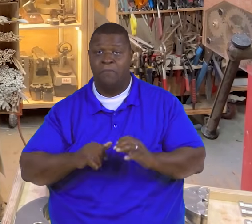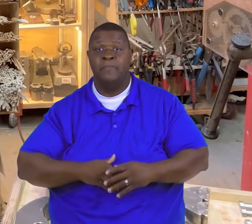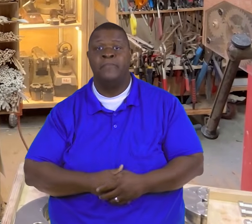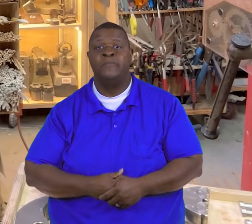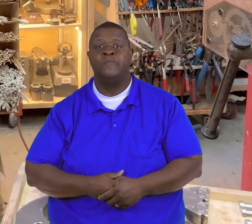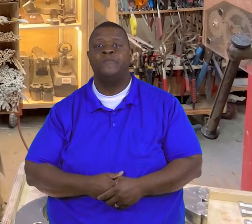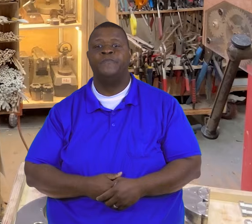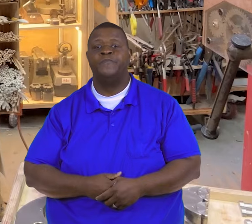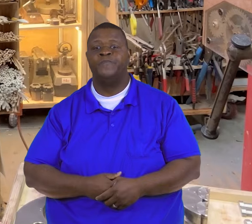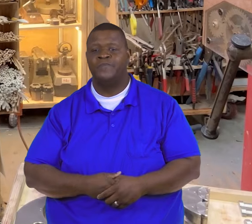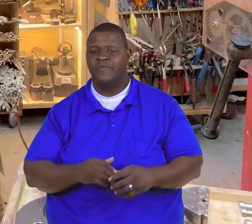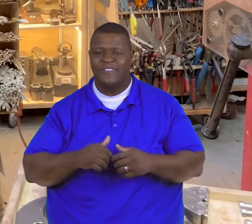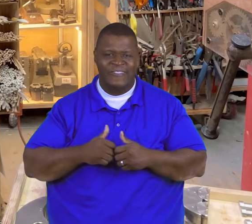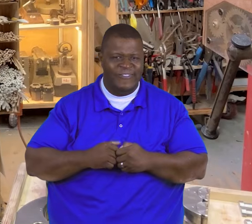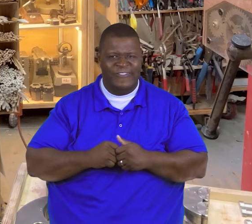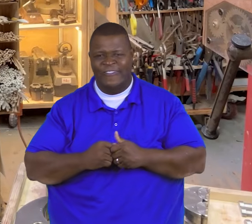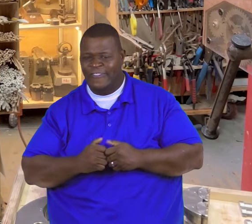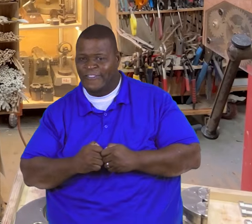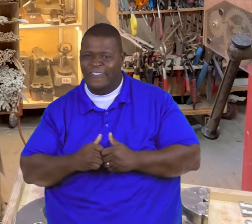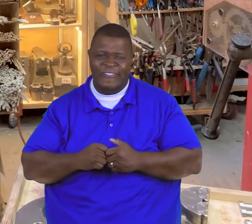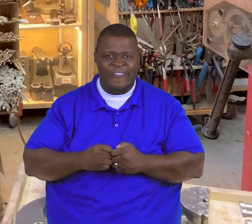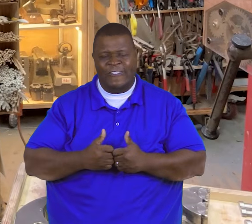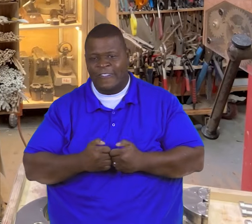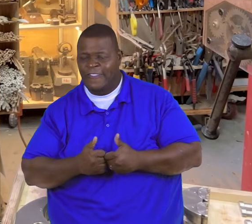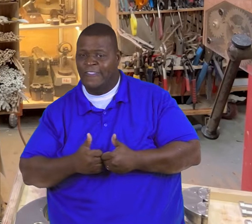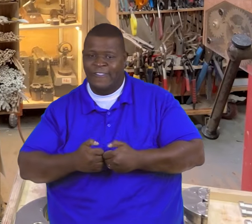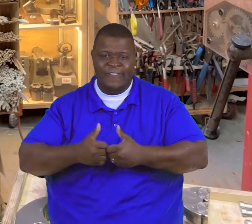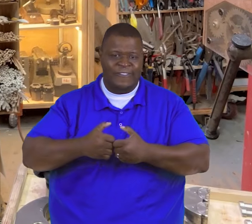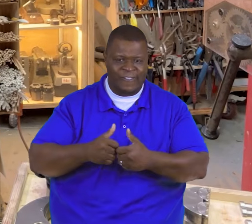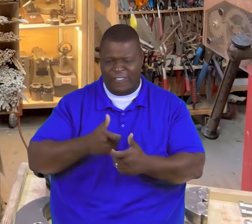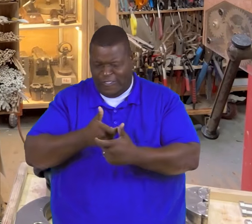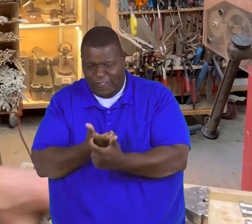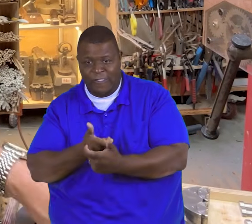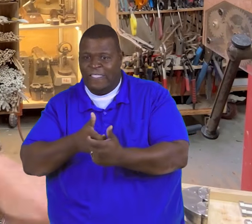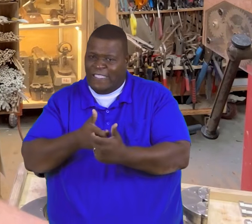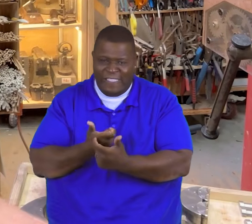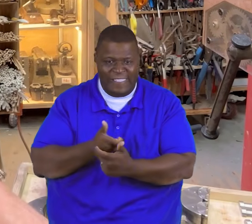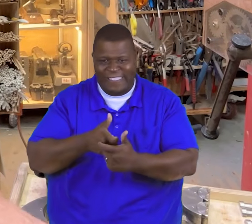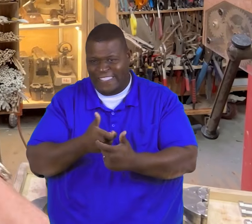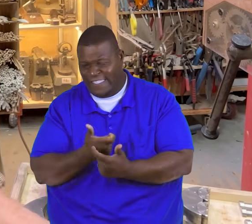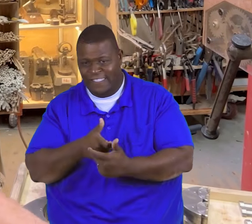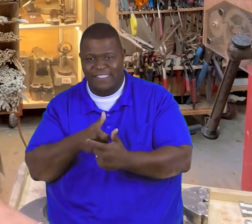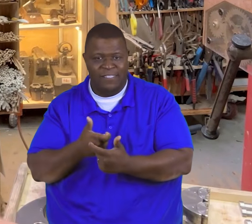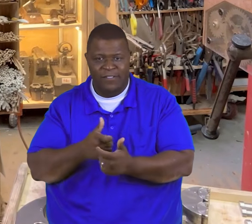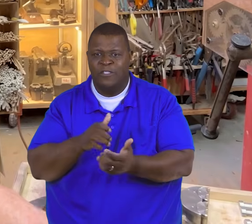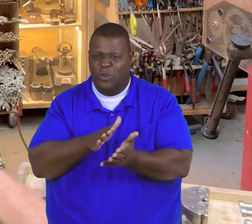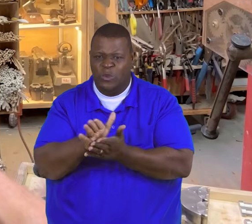[metal rubbing] Every now and then I go back to this and work with these just a little bit. I worry them a little bit.